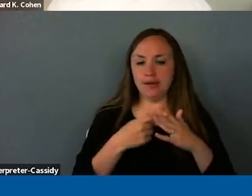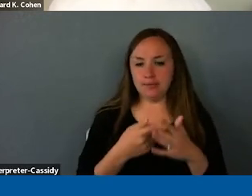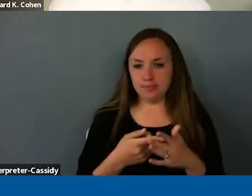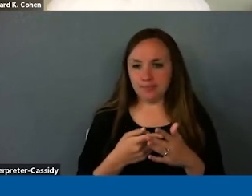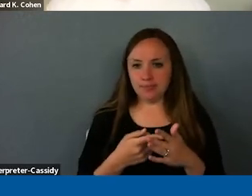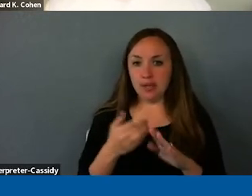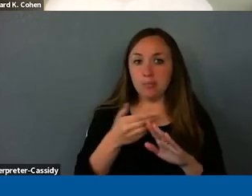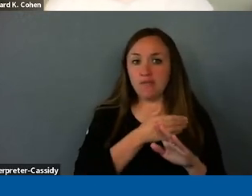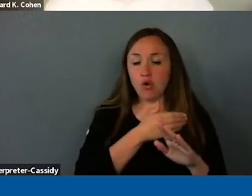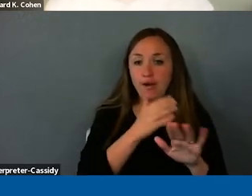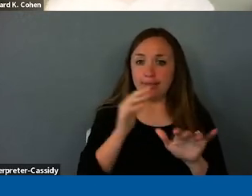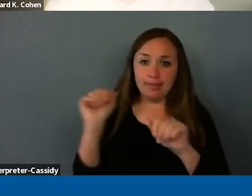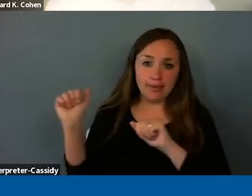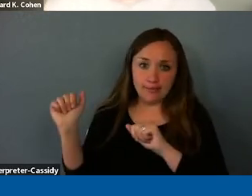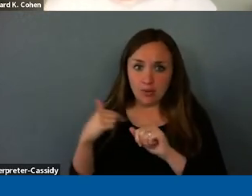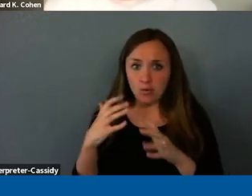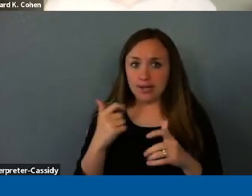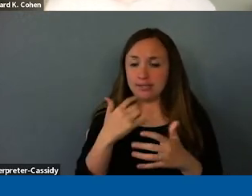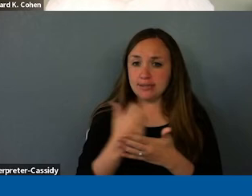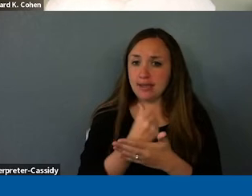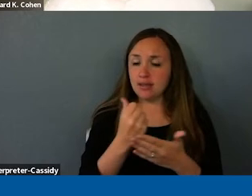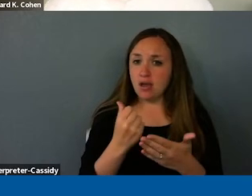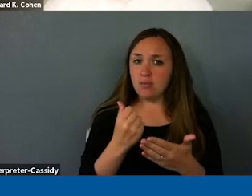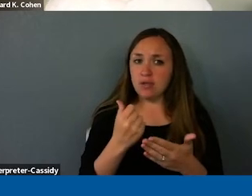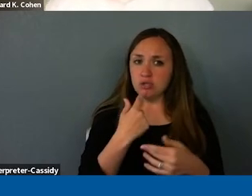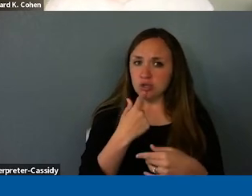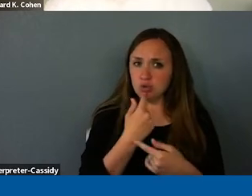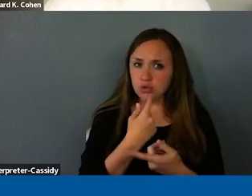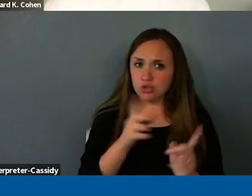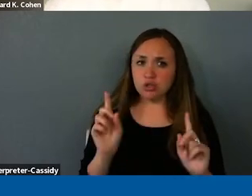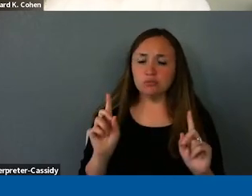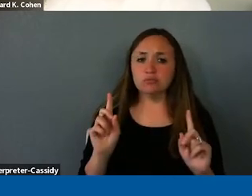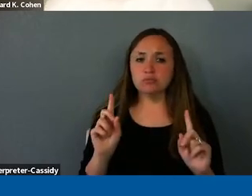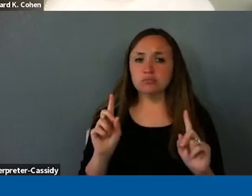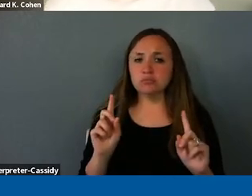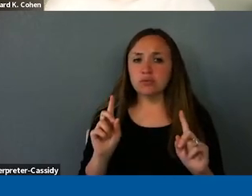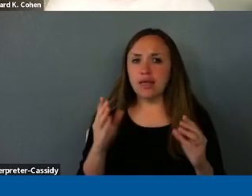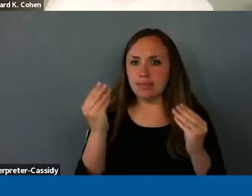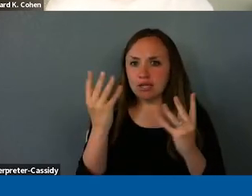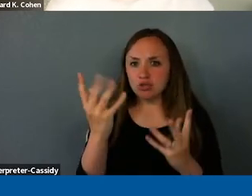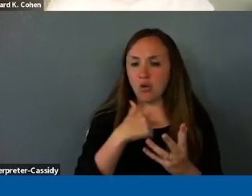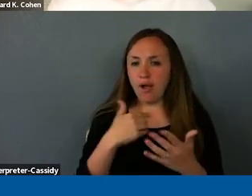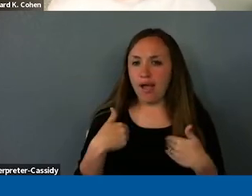Before I go, I just want to take this opportunity to shamelessly plug and quickly let you know that I do have some accessibility courses